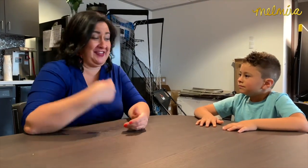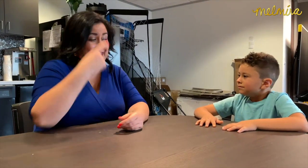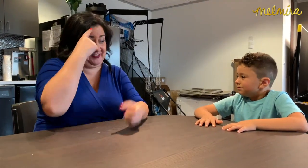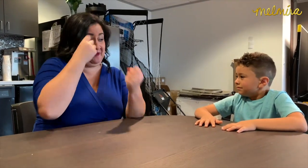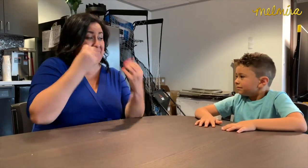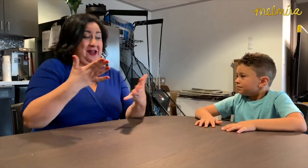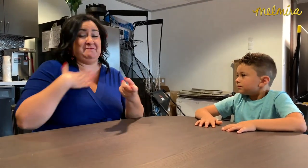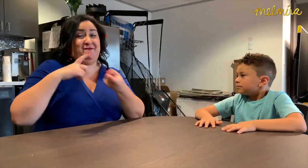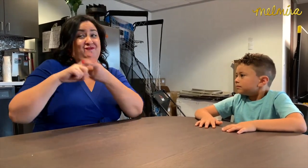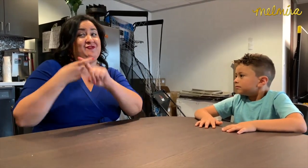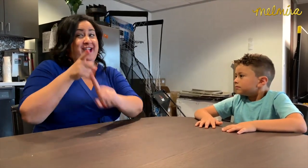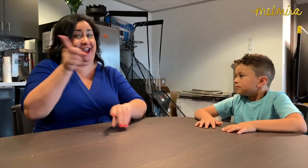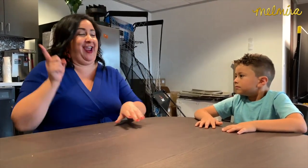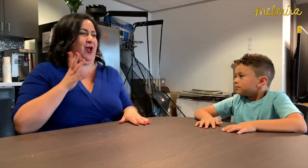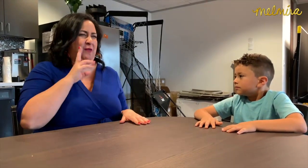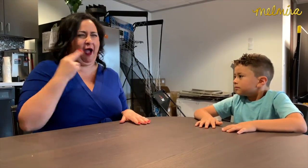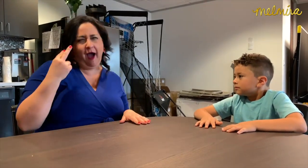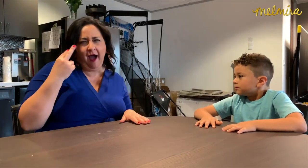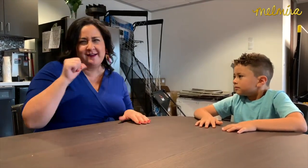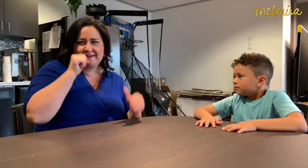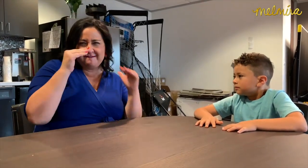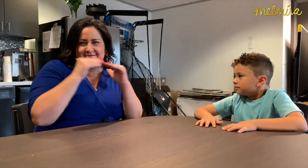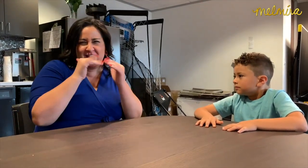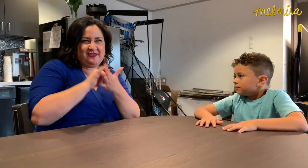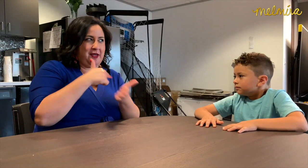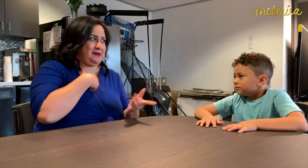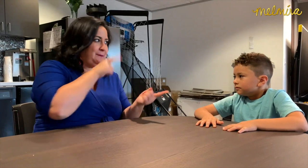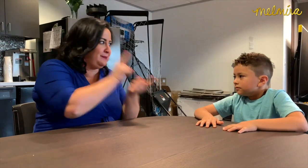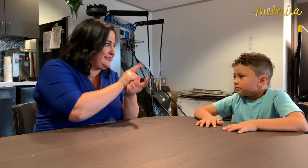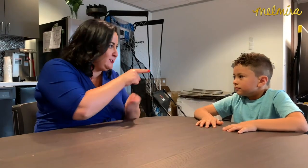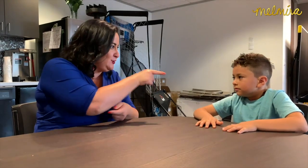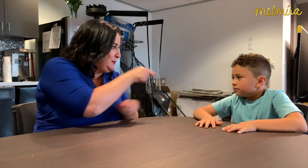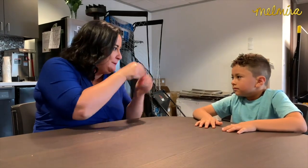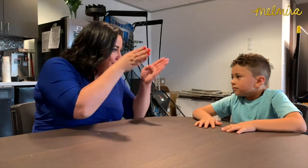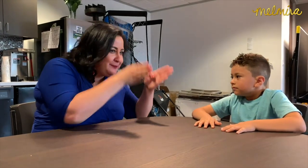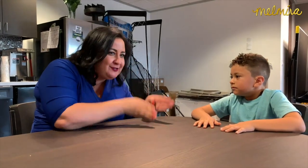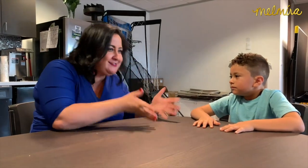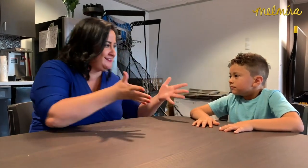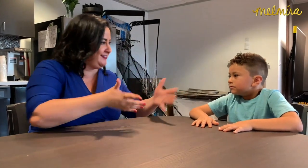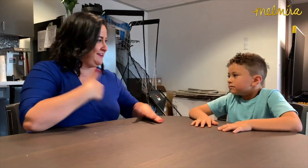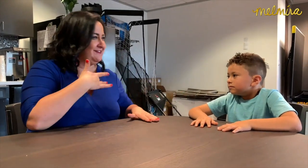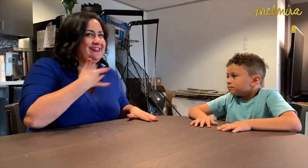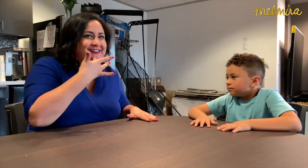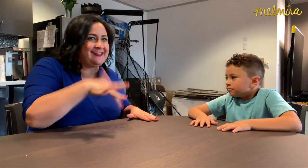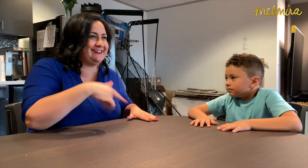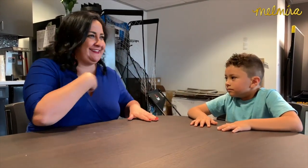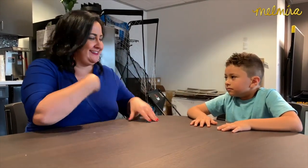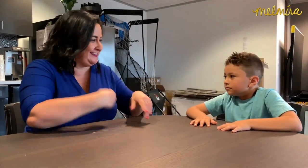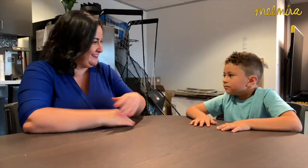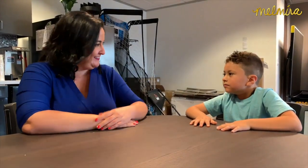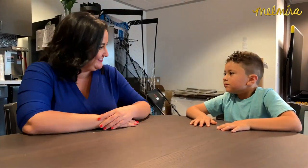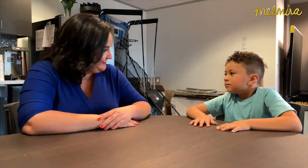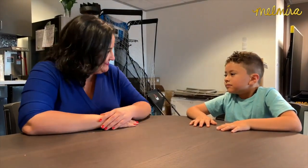I think many of my friend will be jealous that I got to meet you in person. I feel lucky!